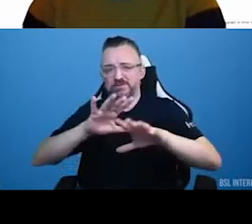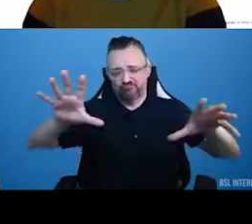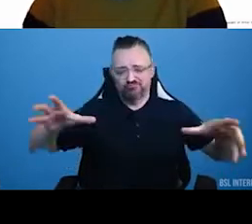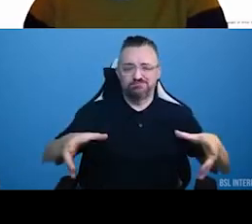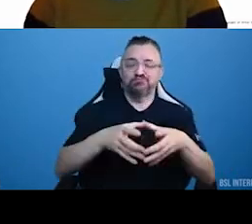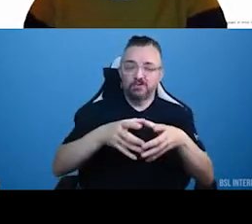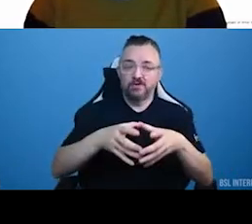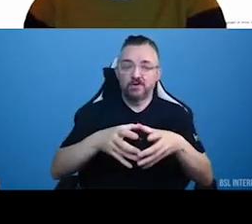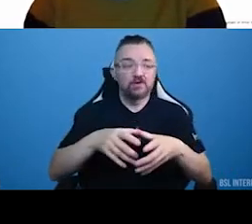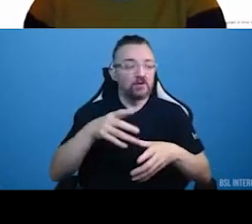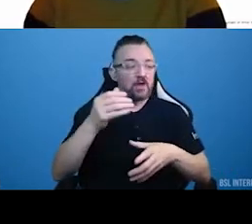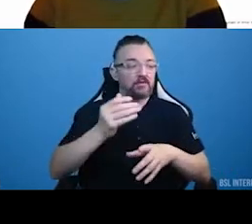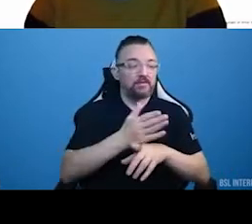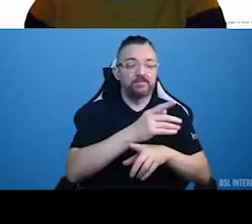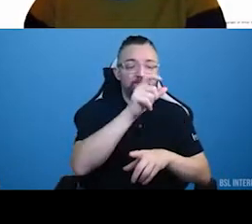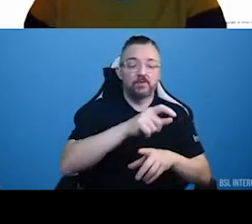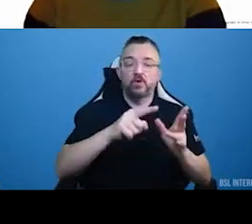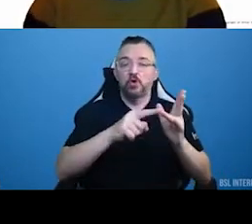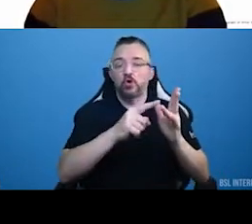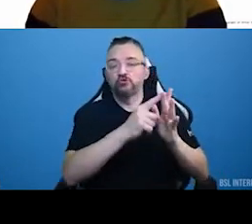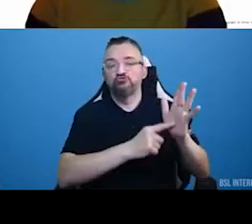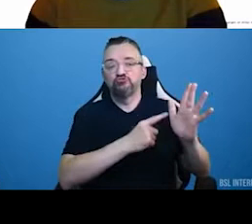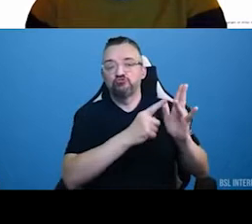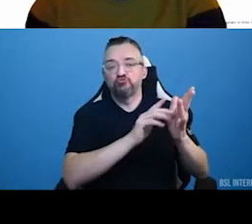or Johnny Cypher, who is a Glasgow rapper,